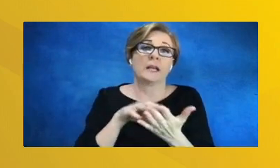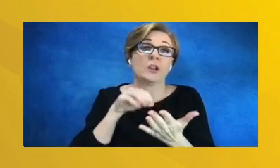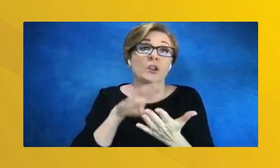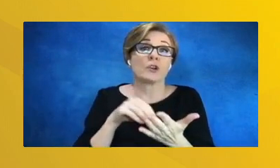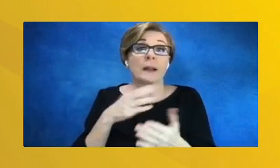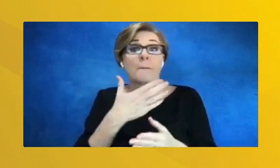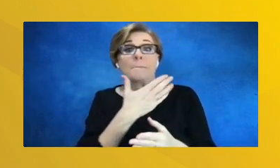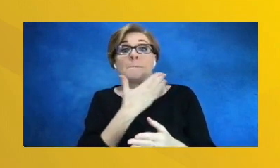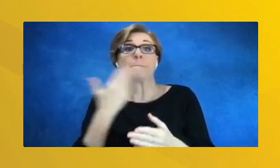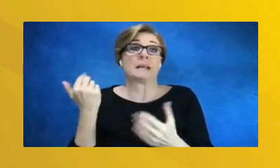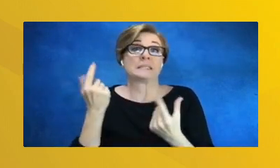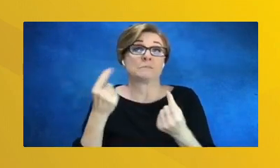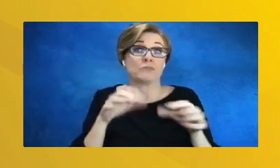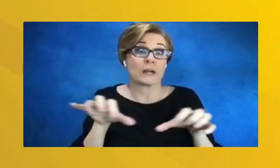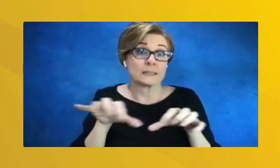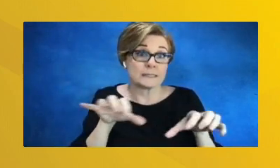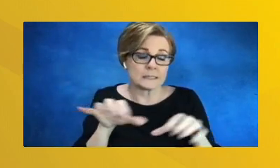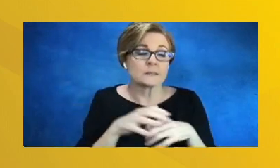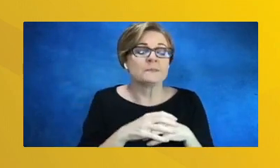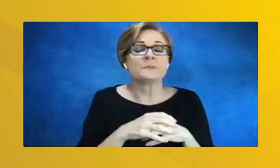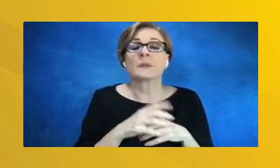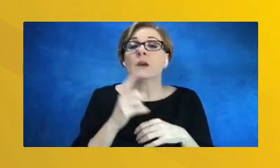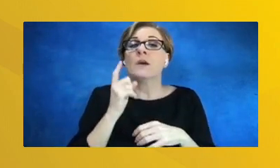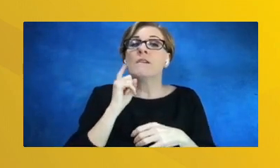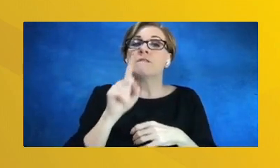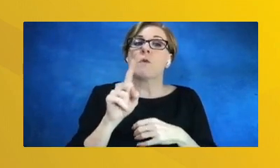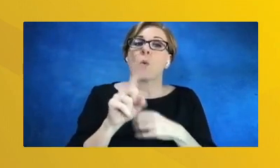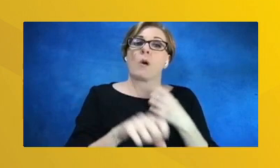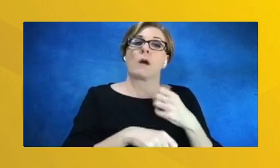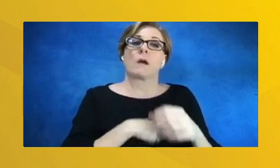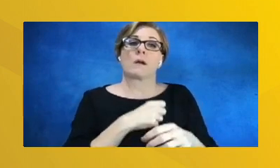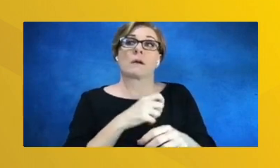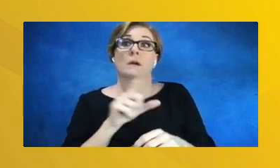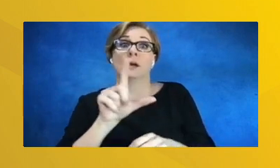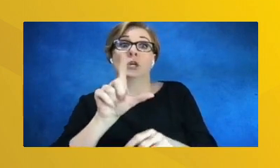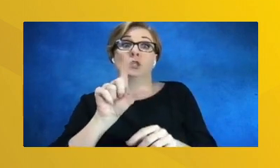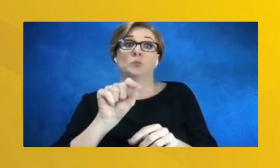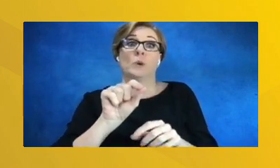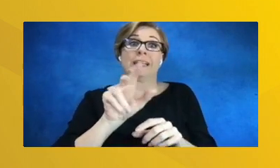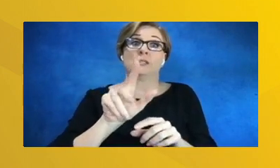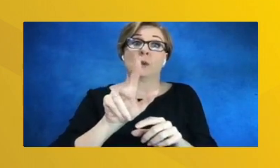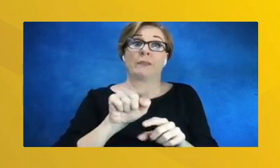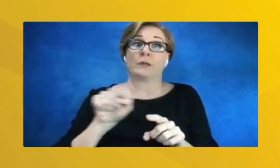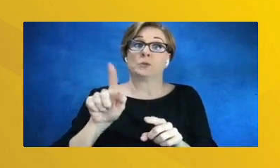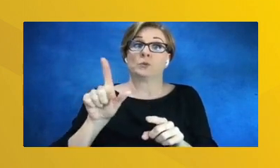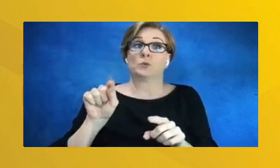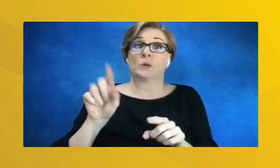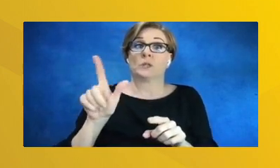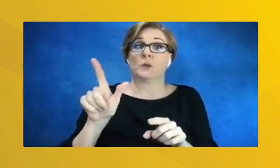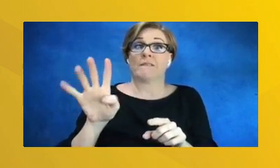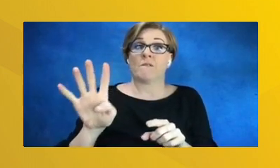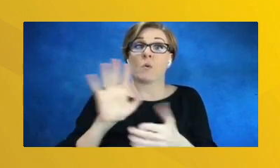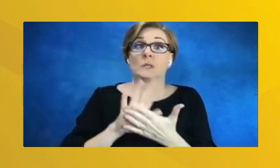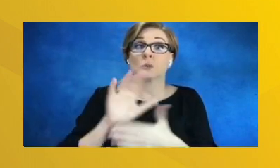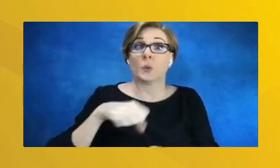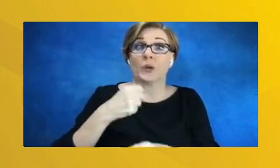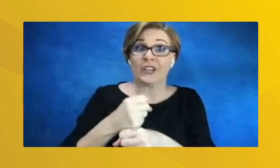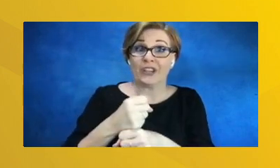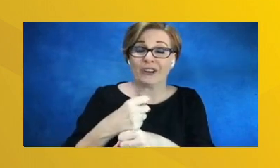And so for the 2023/2024 school year, we are actually going to make two professional development